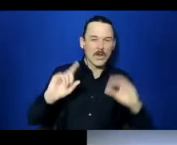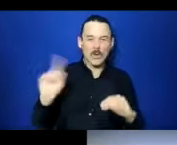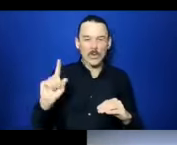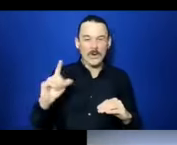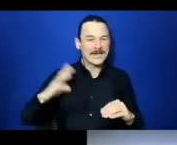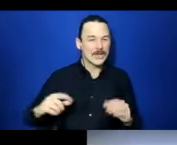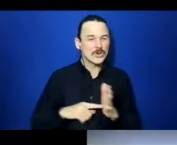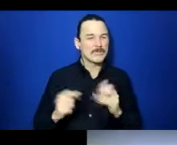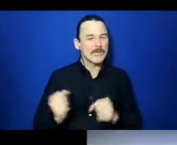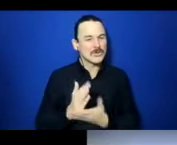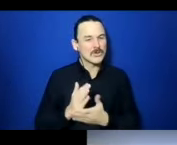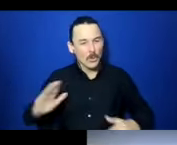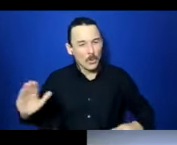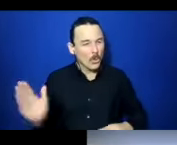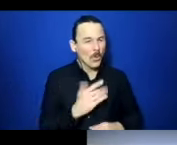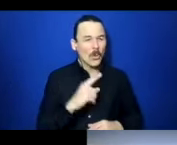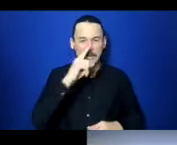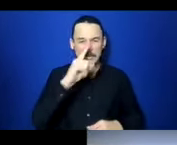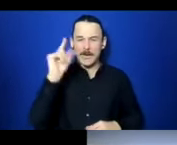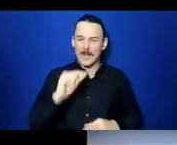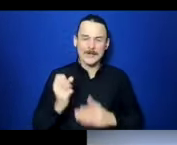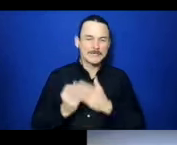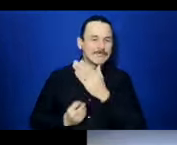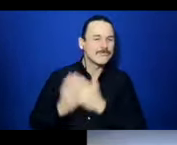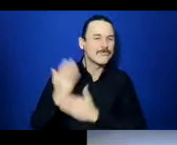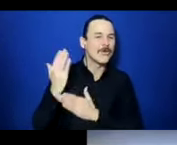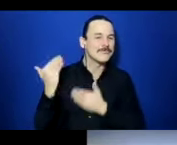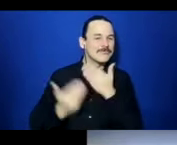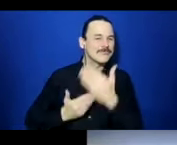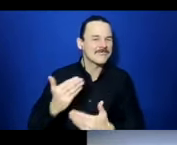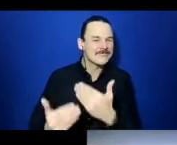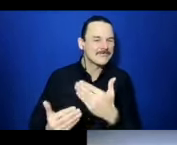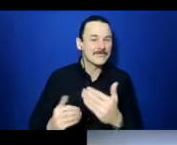that's the question that we've got before us today. So, Anna, I might actually start with you.